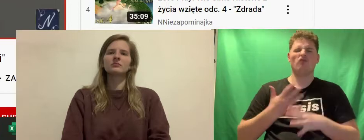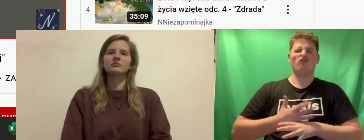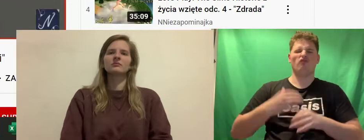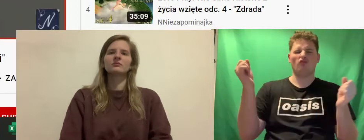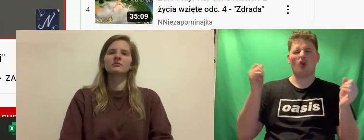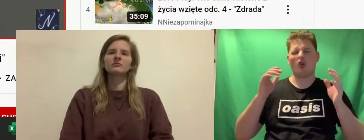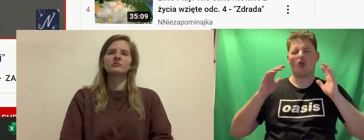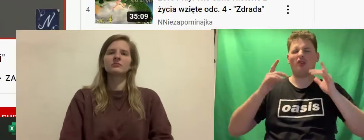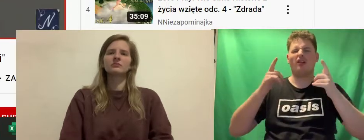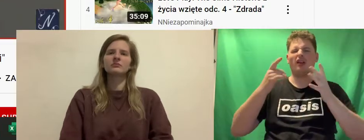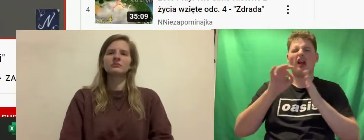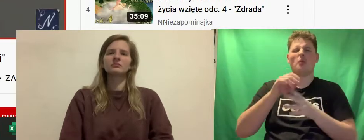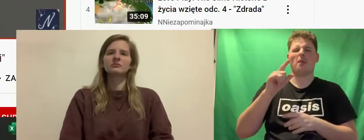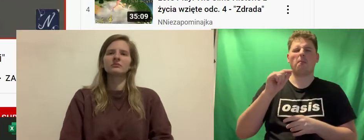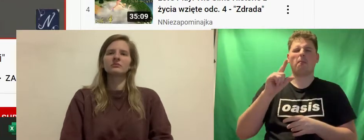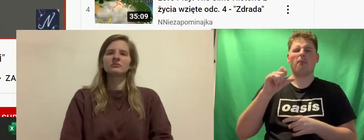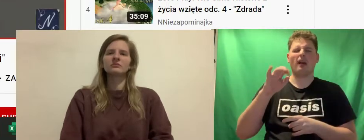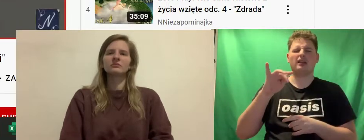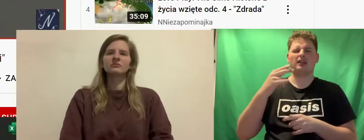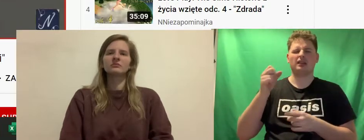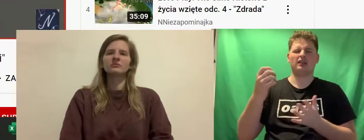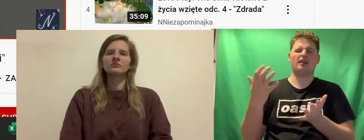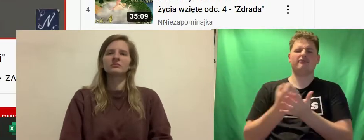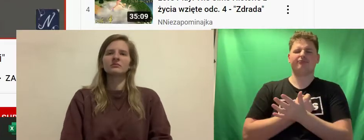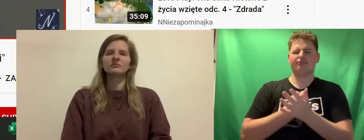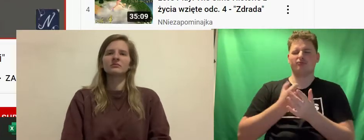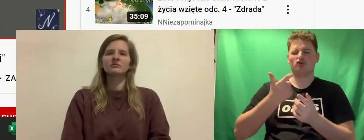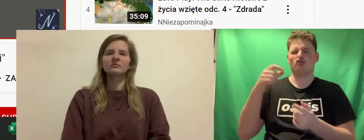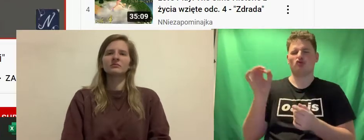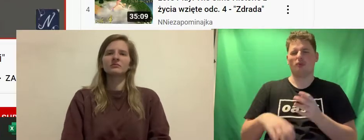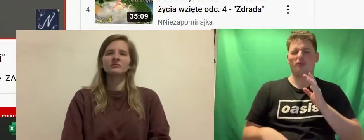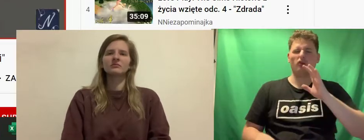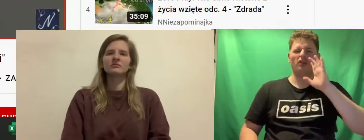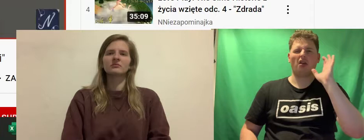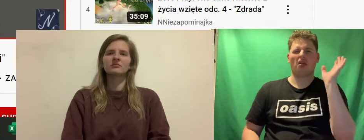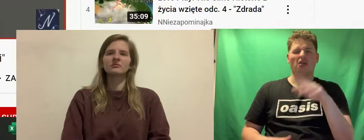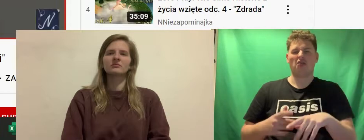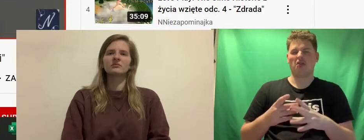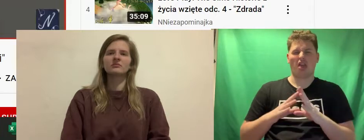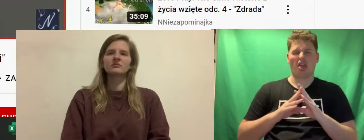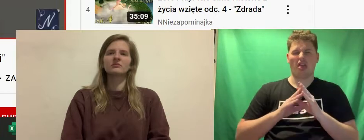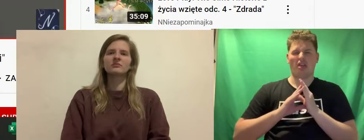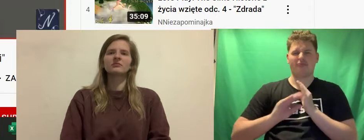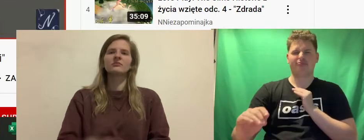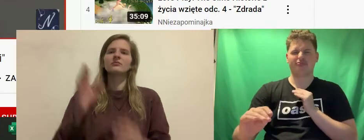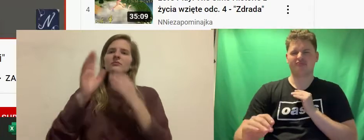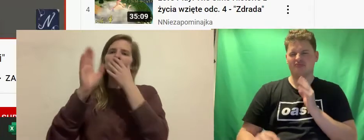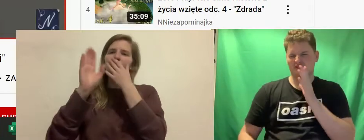A: I was playing sims 4 for platinum, after getting it already I rejected and never came back to this day